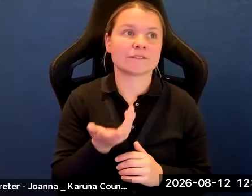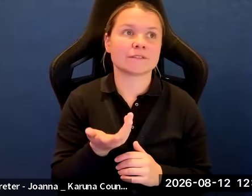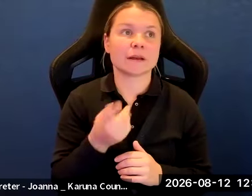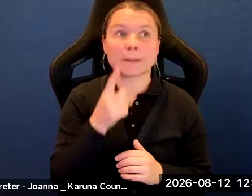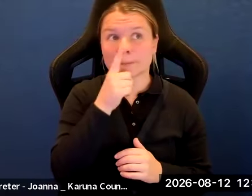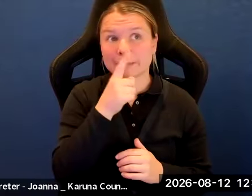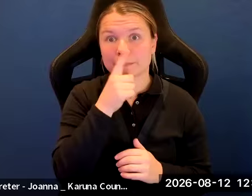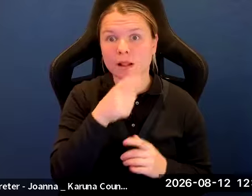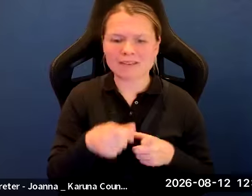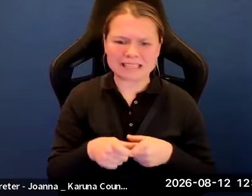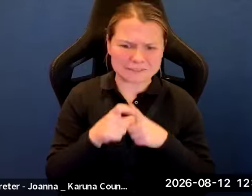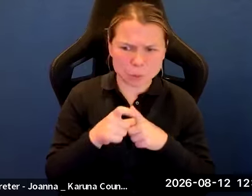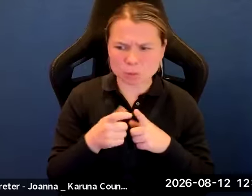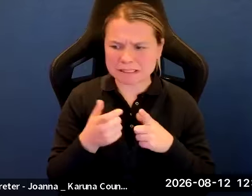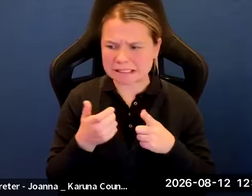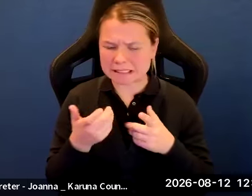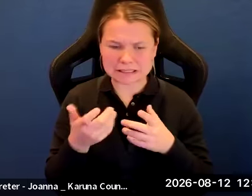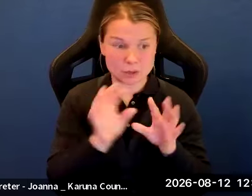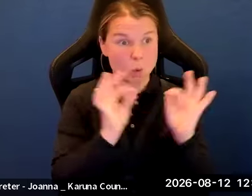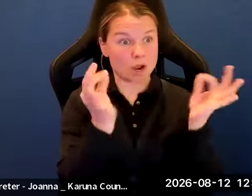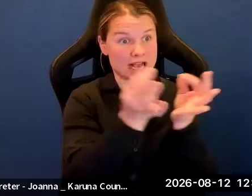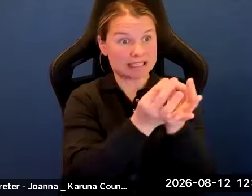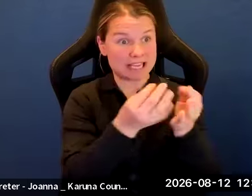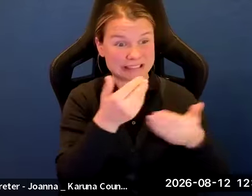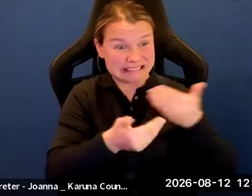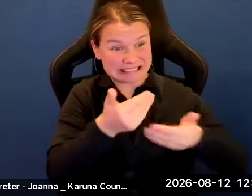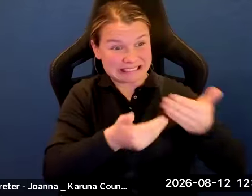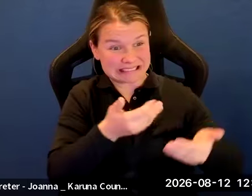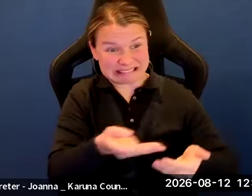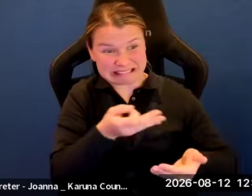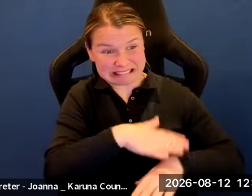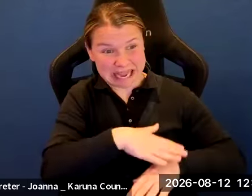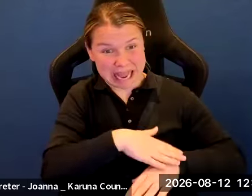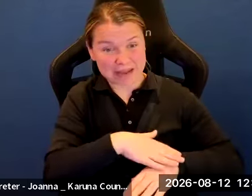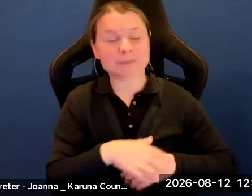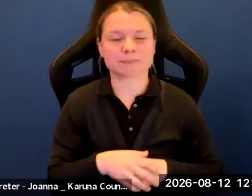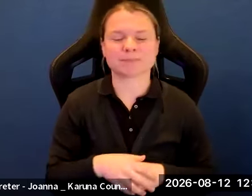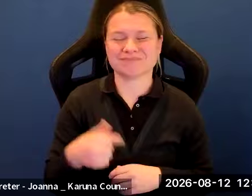the host institution signing date. If there was